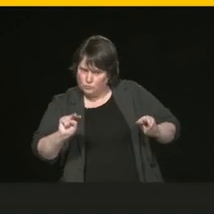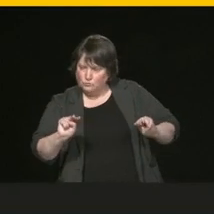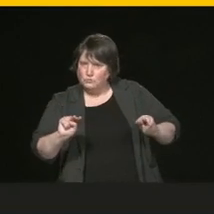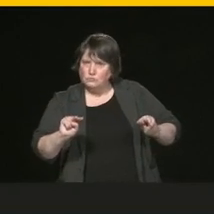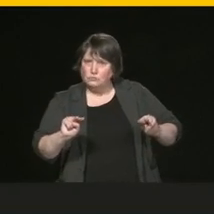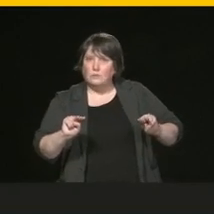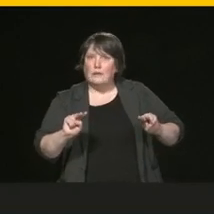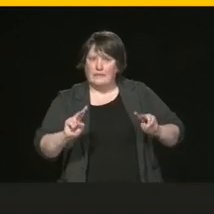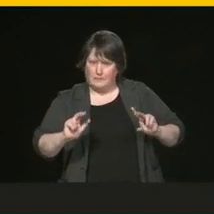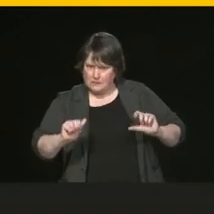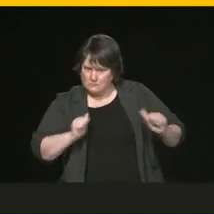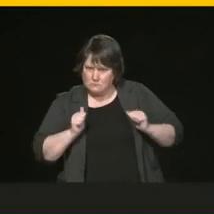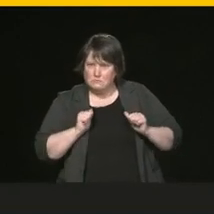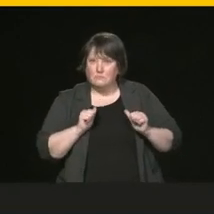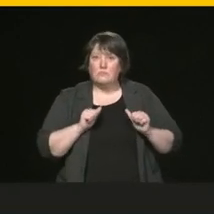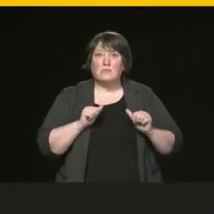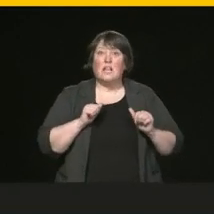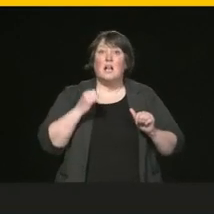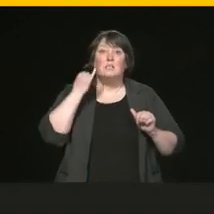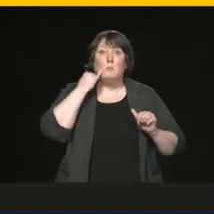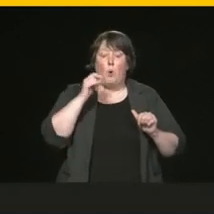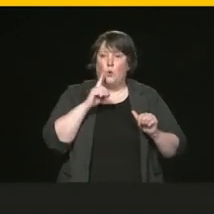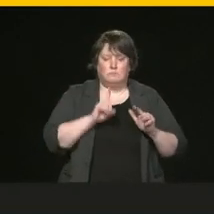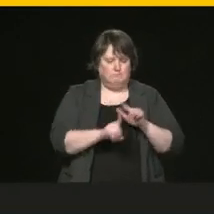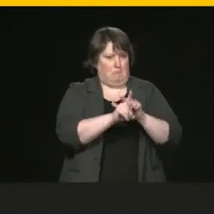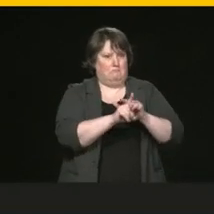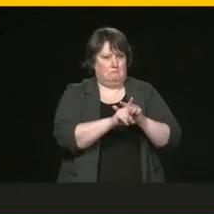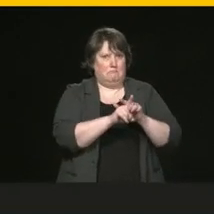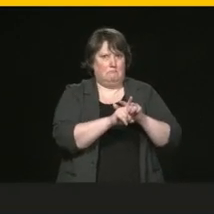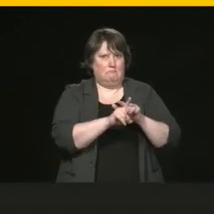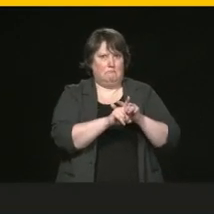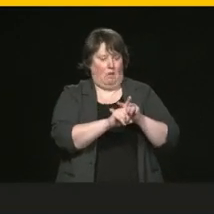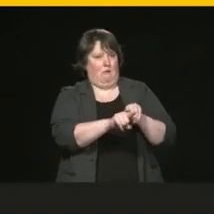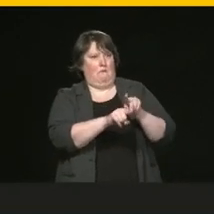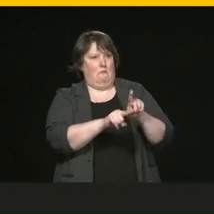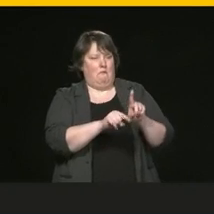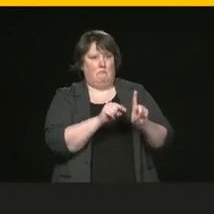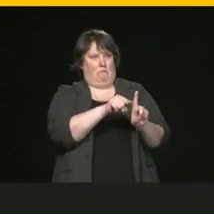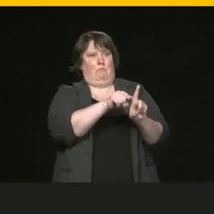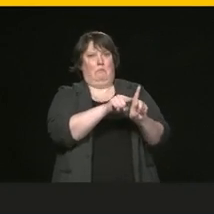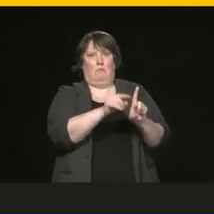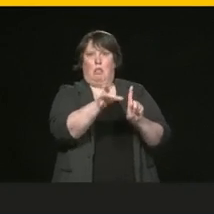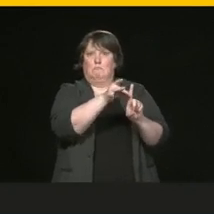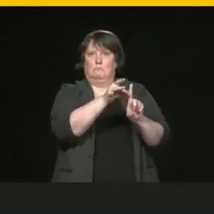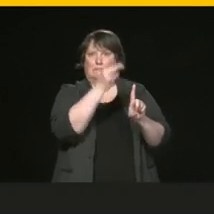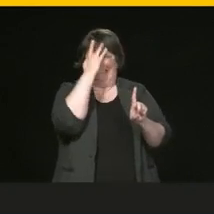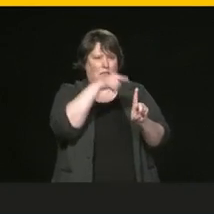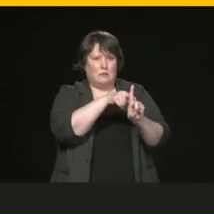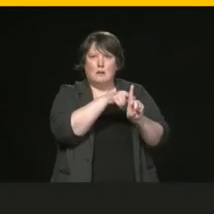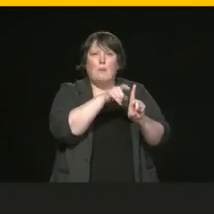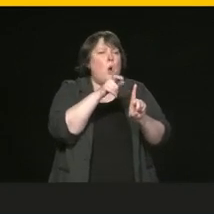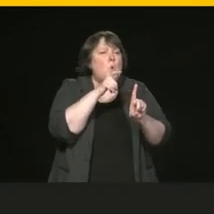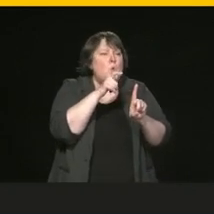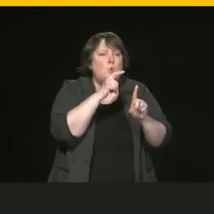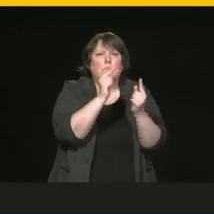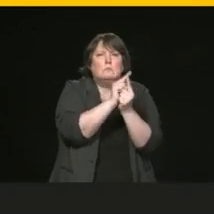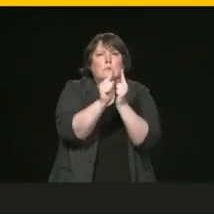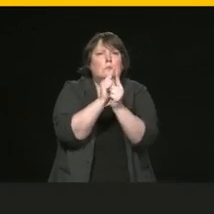HAVE. THERE WILL ALSO BE A NEED FOR VERY AGGRESSIVE CONTACT TRACING